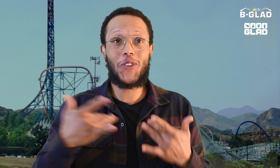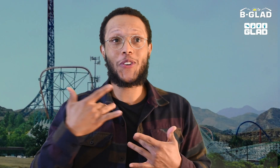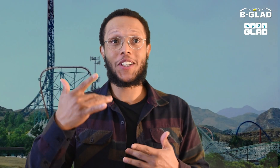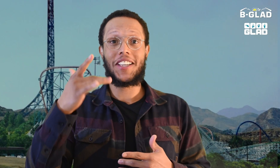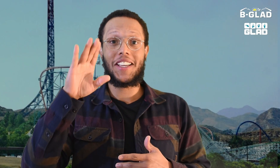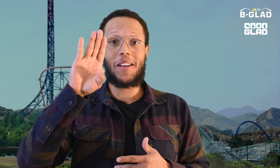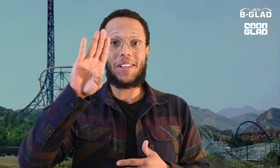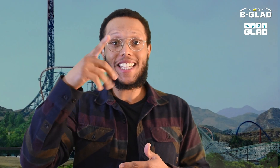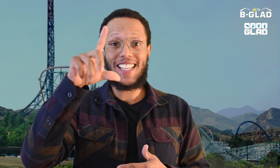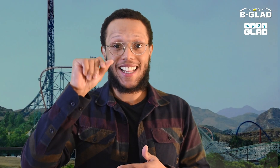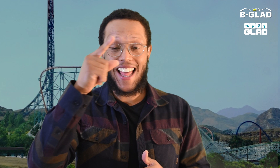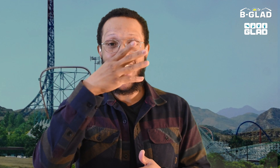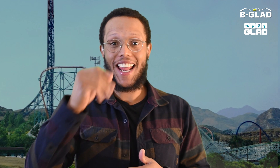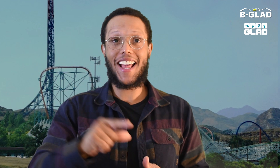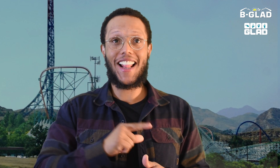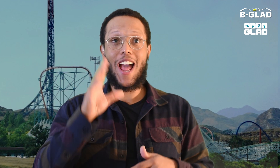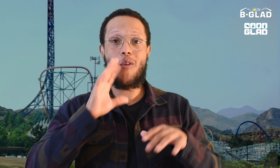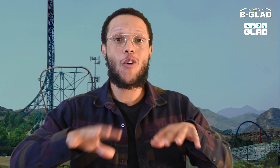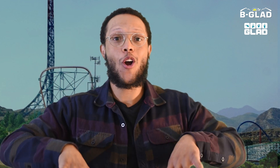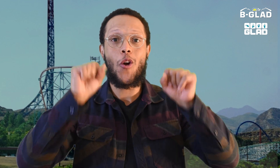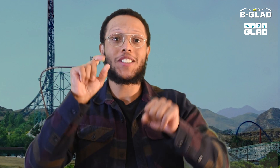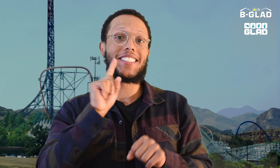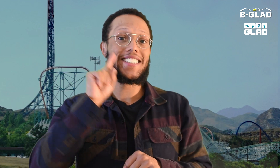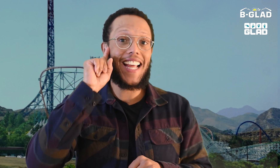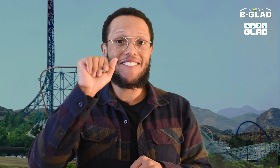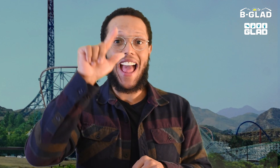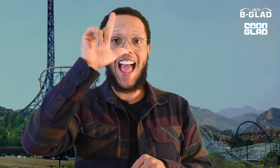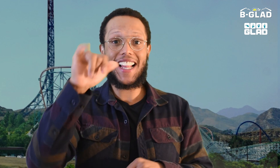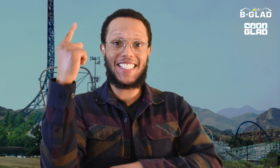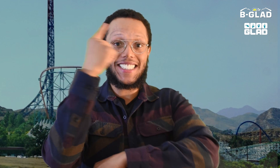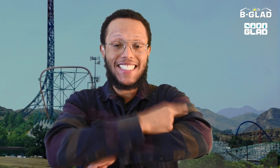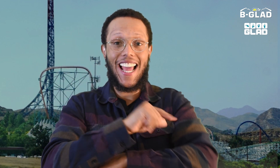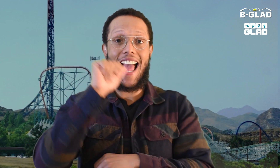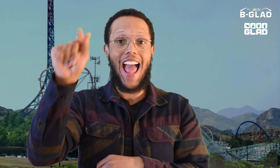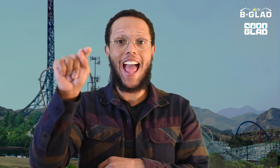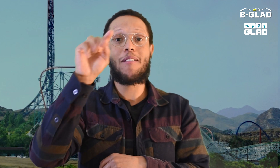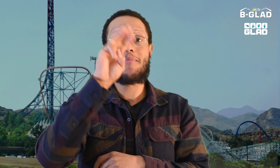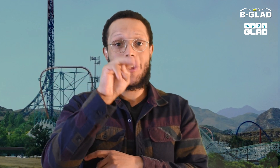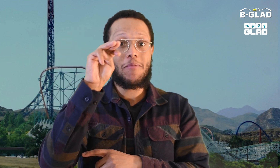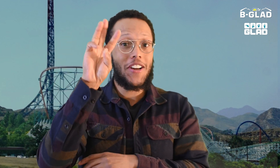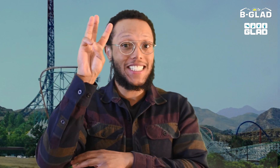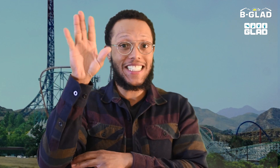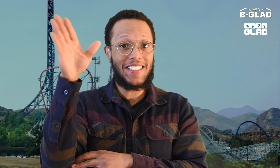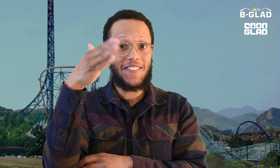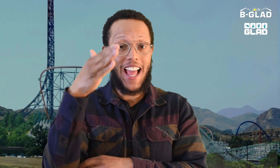Hello everyone! B-GLAD and GLAD are excited to host “Deaf & Ally Day” at Six Flags Magic Mountain.